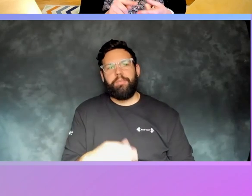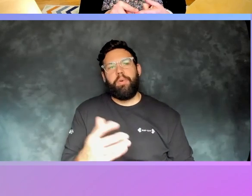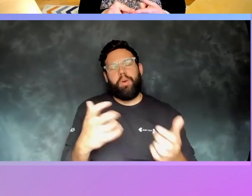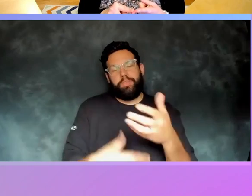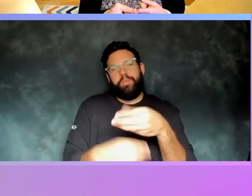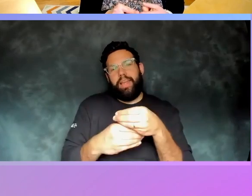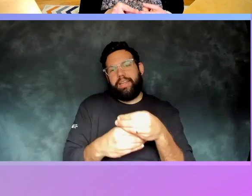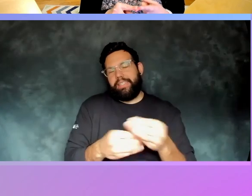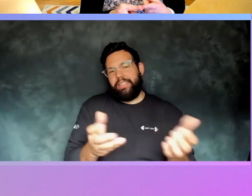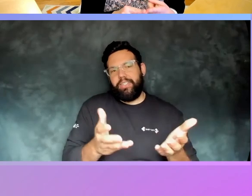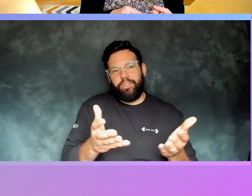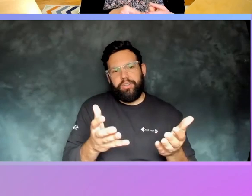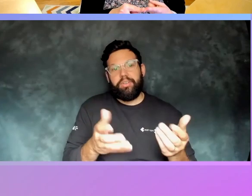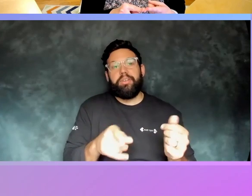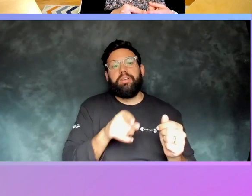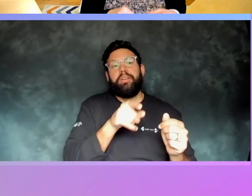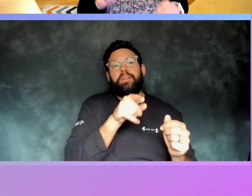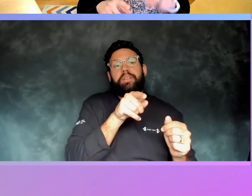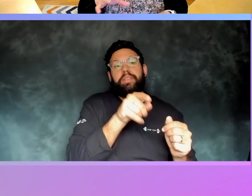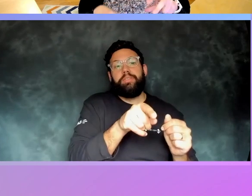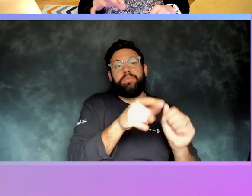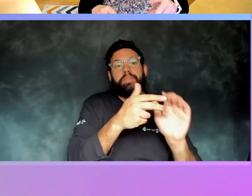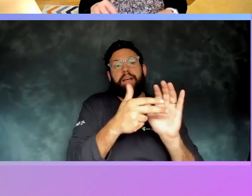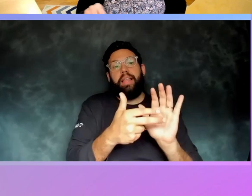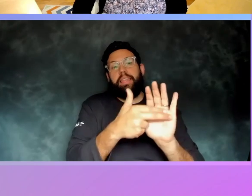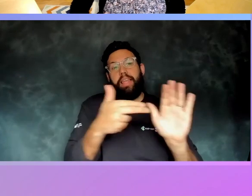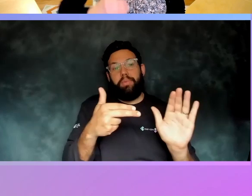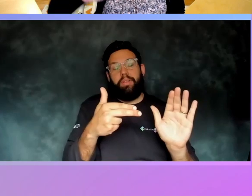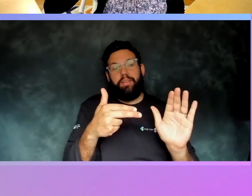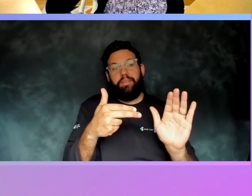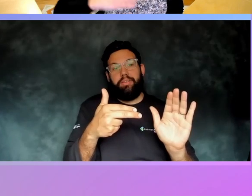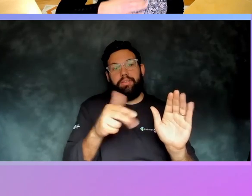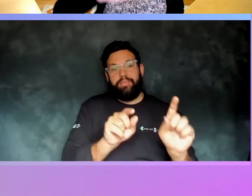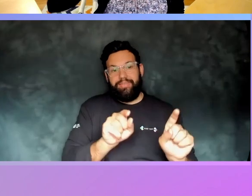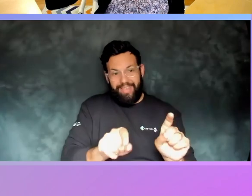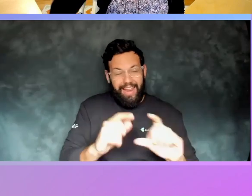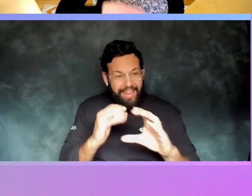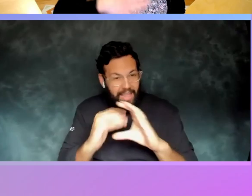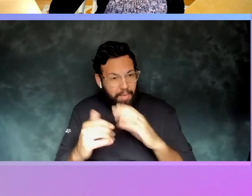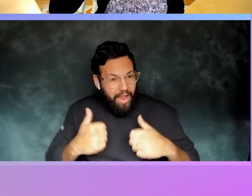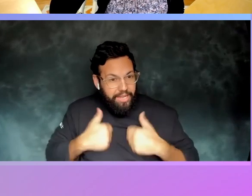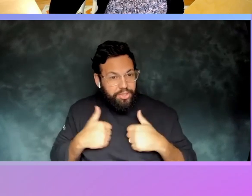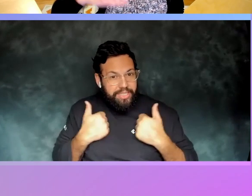numbers you are looking at. This could be an even bigger impact if you consider that it's properly